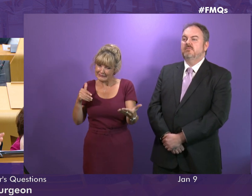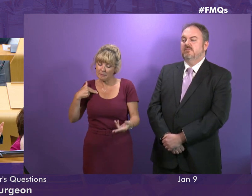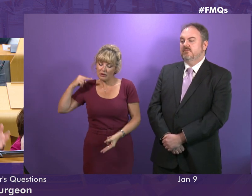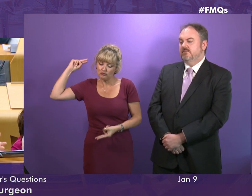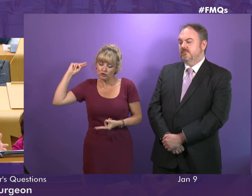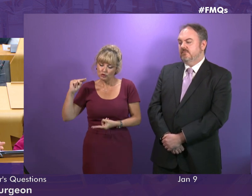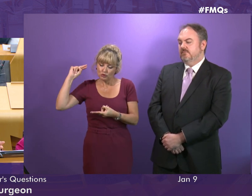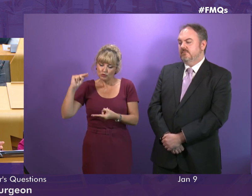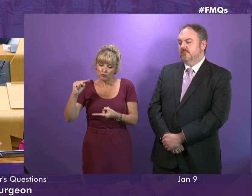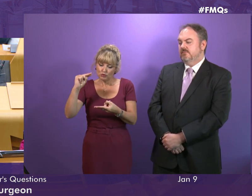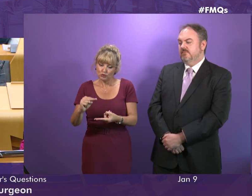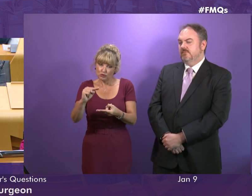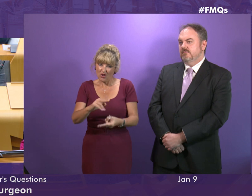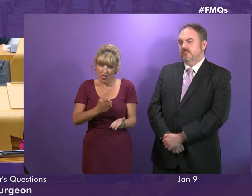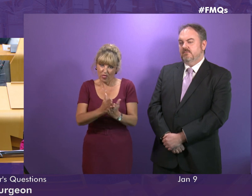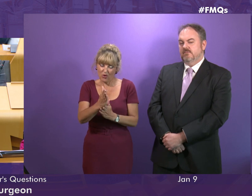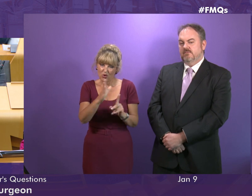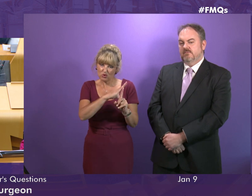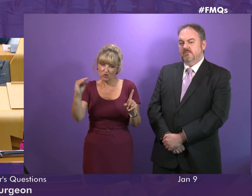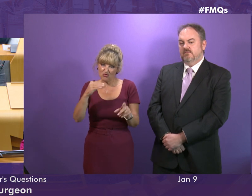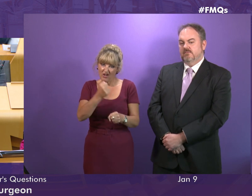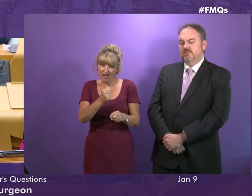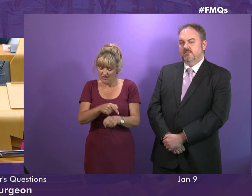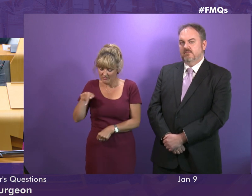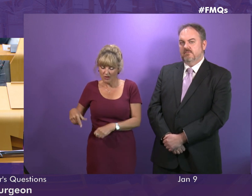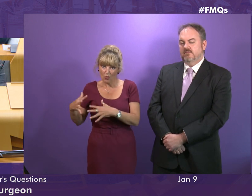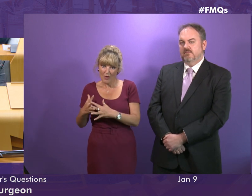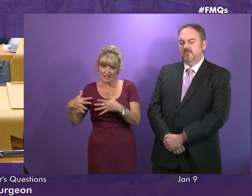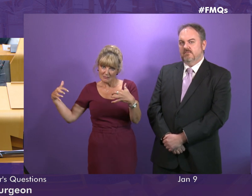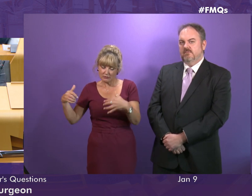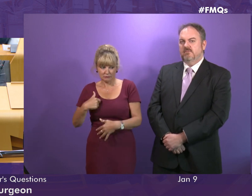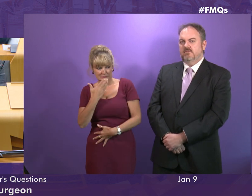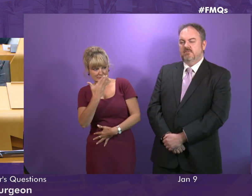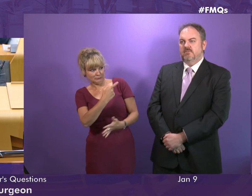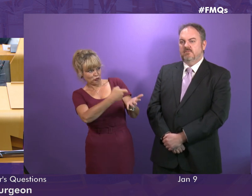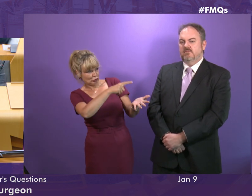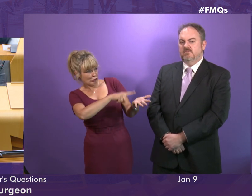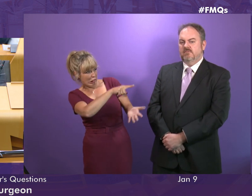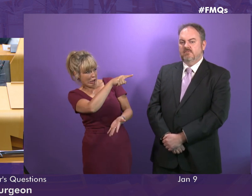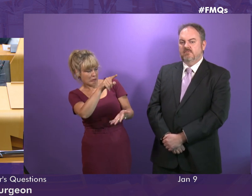Government at Westminster, which Richard Leonard and his colleagues appear to be content to